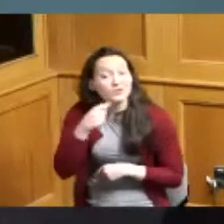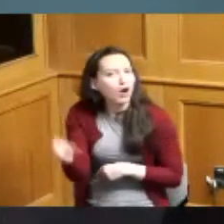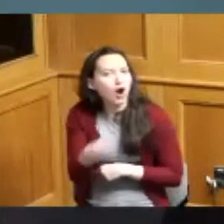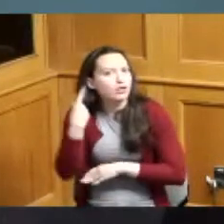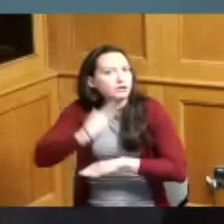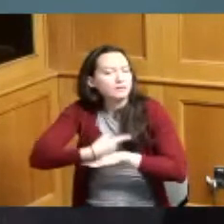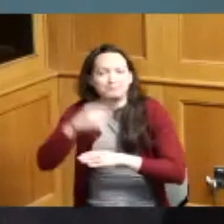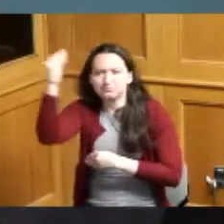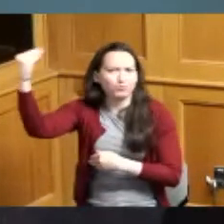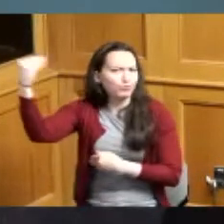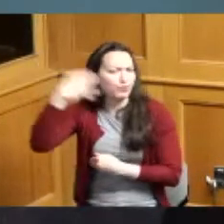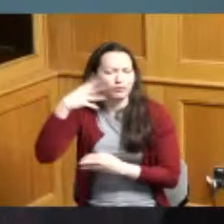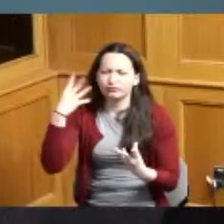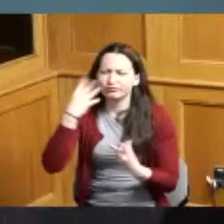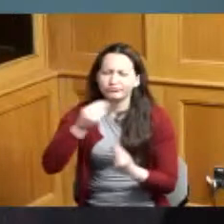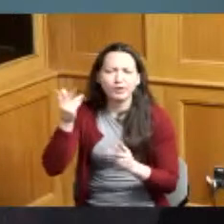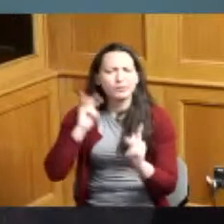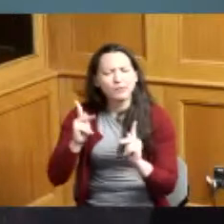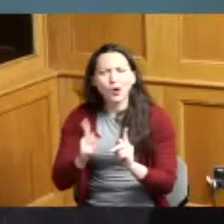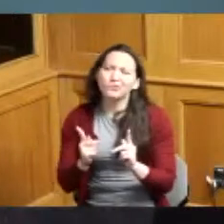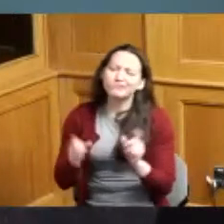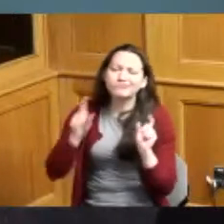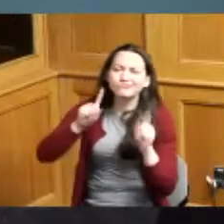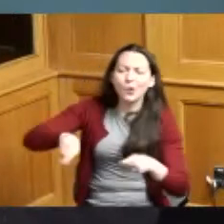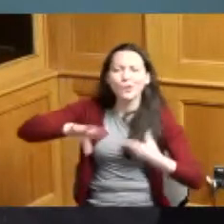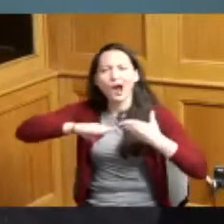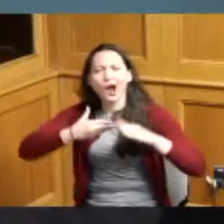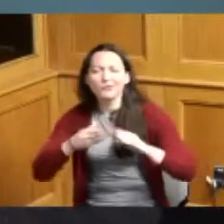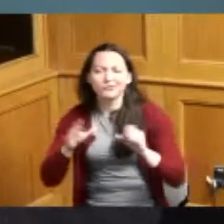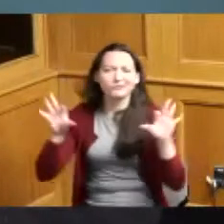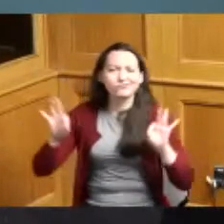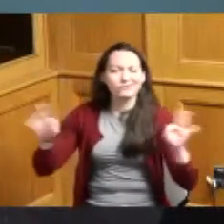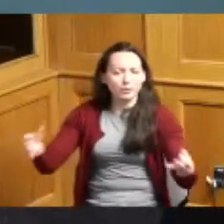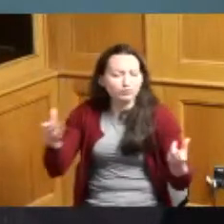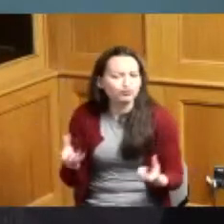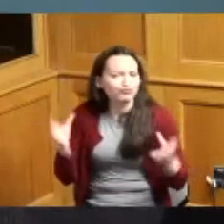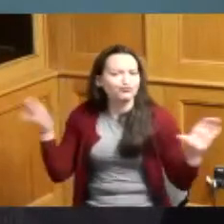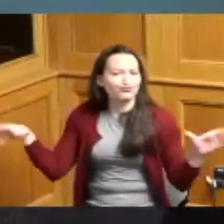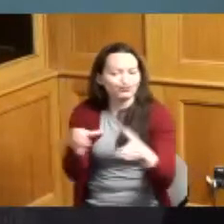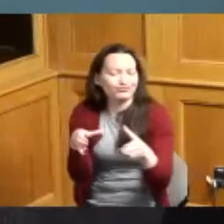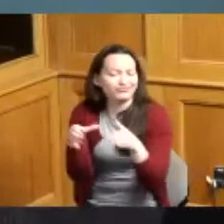sunny day and people were able to go down there with their family so that was very very positive